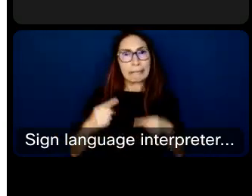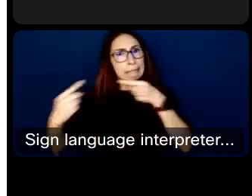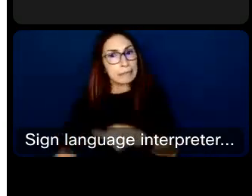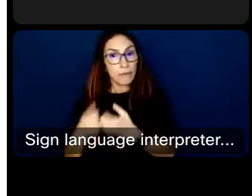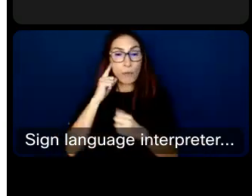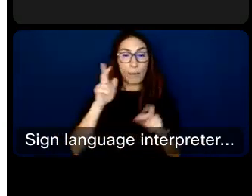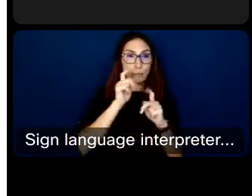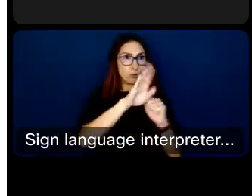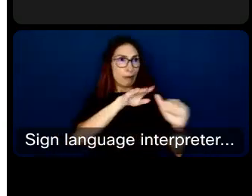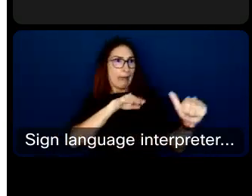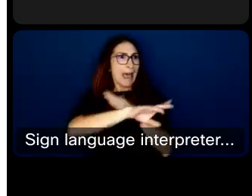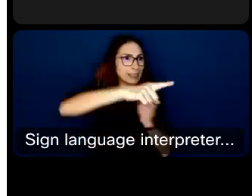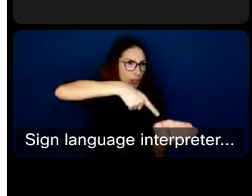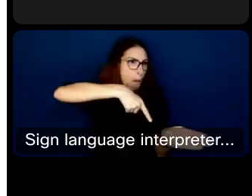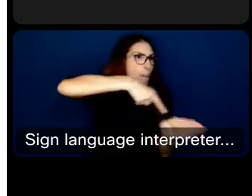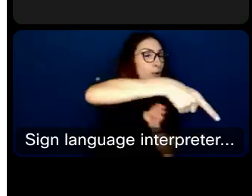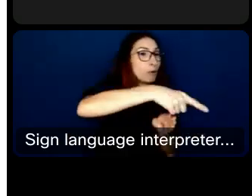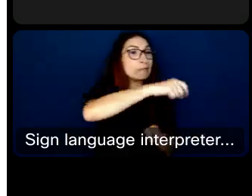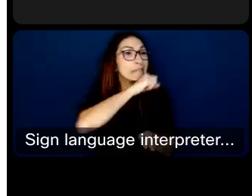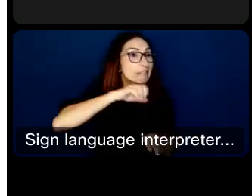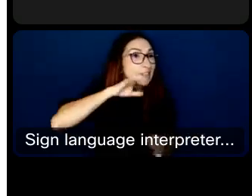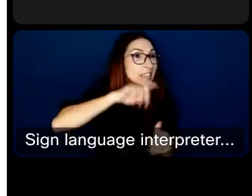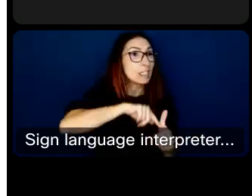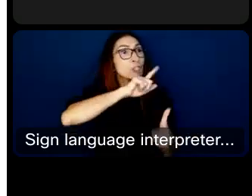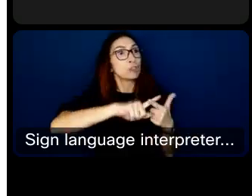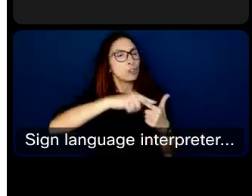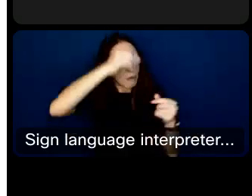aging experience and then it may be hard to access